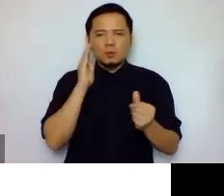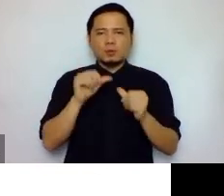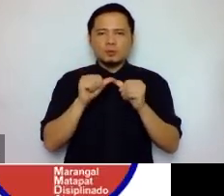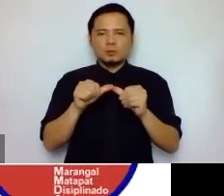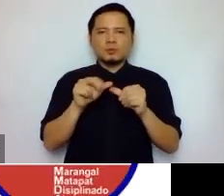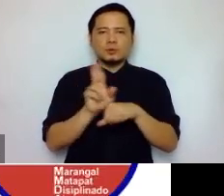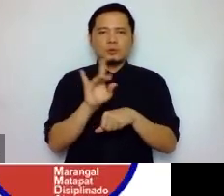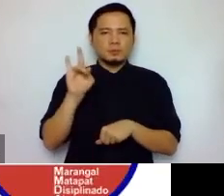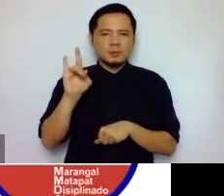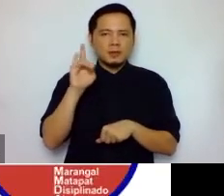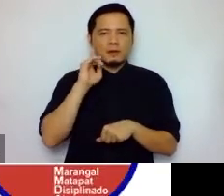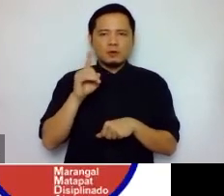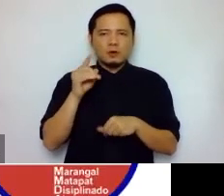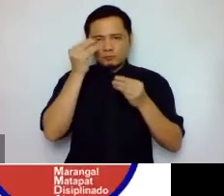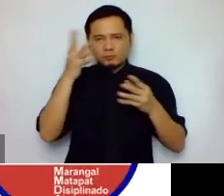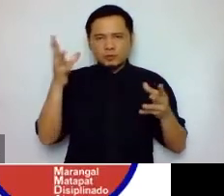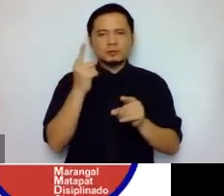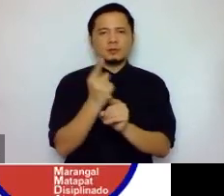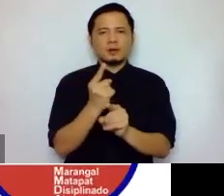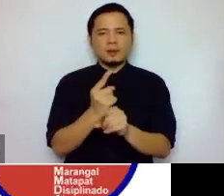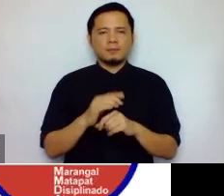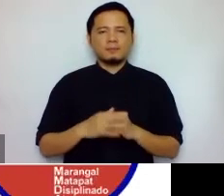Aside from that, we also have Bakuna Benefits Live.